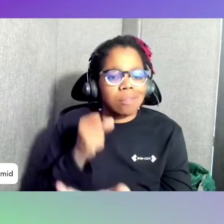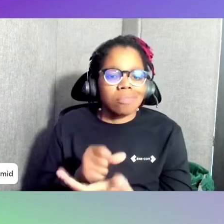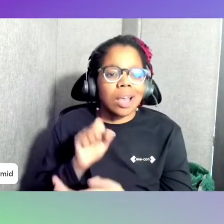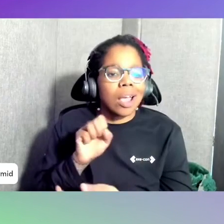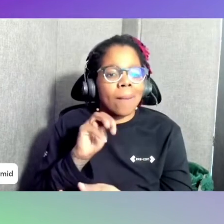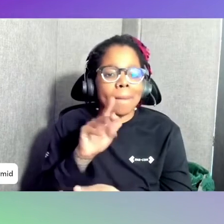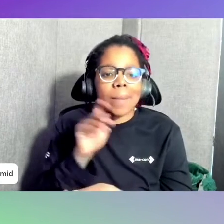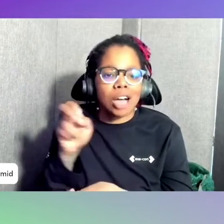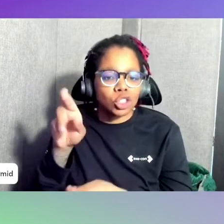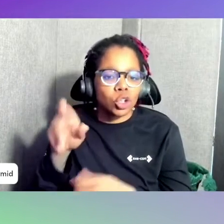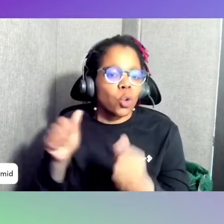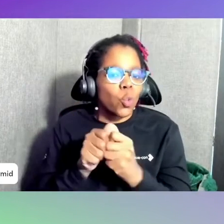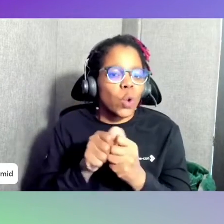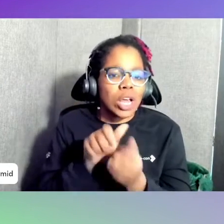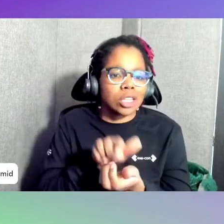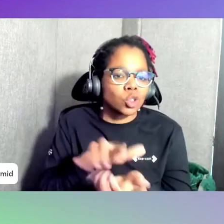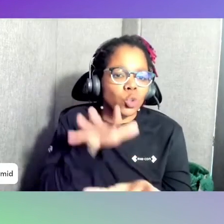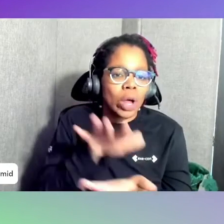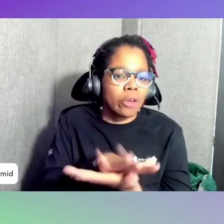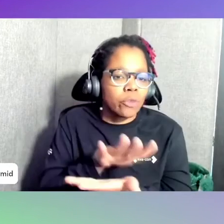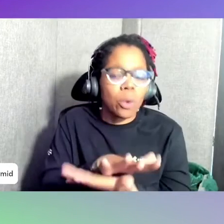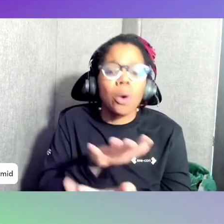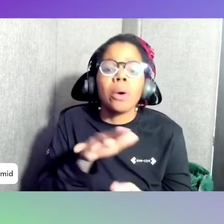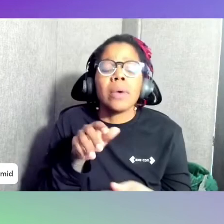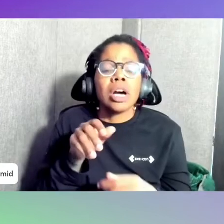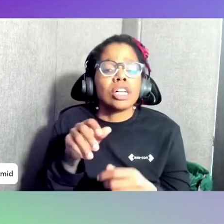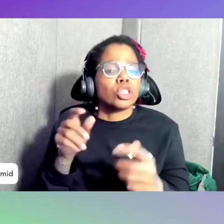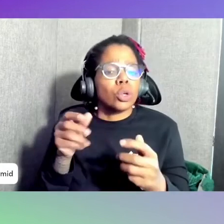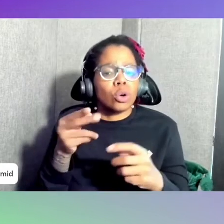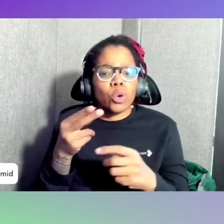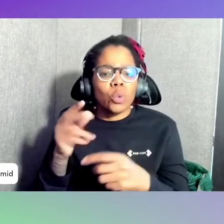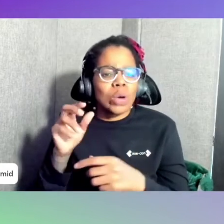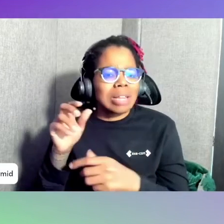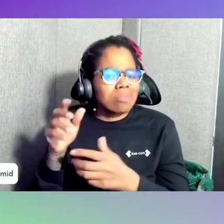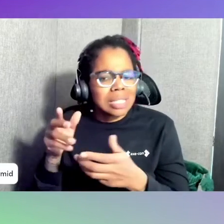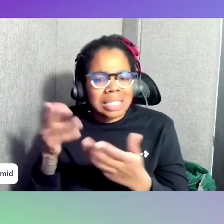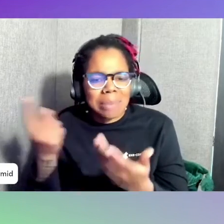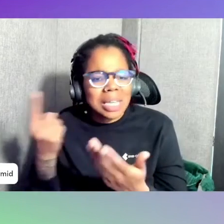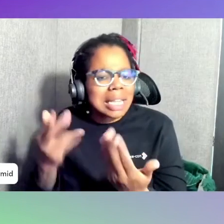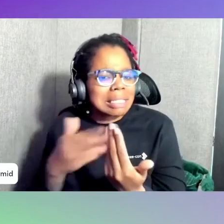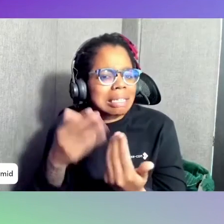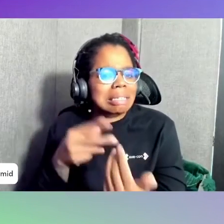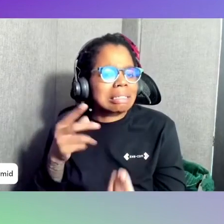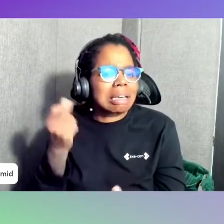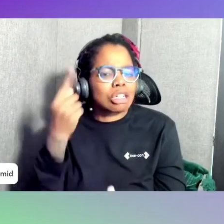visually, we're doing this in a way to communicate with an